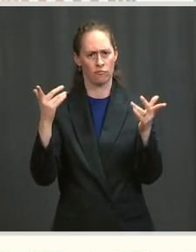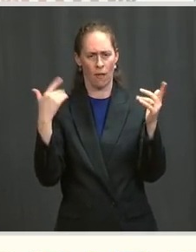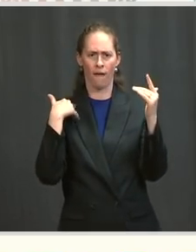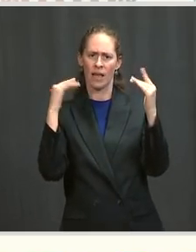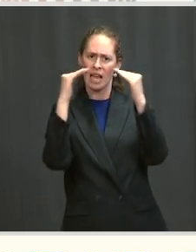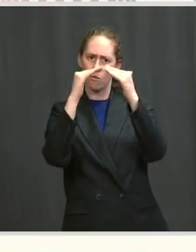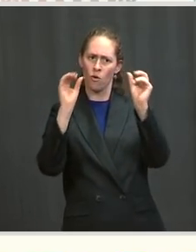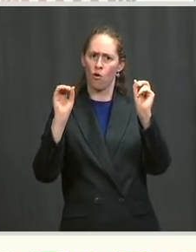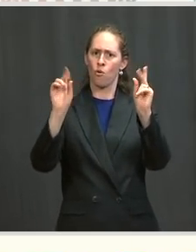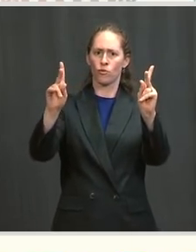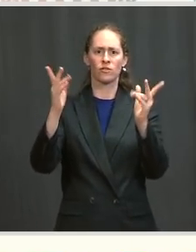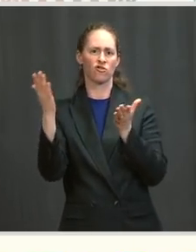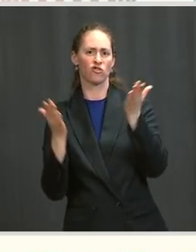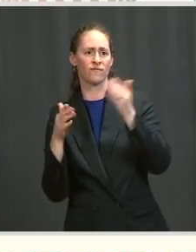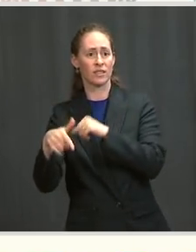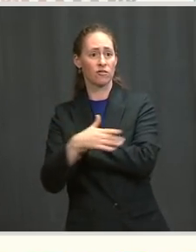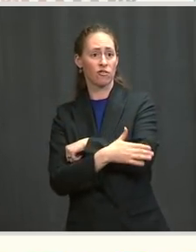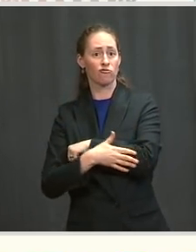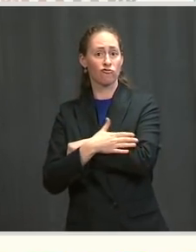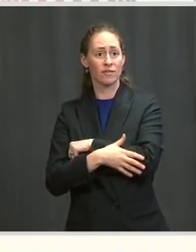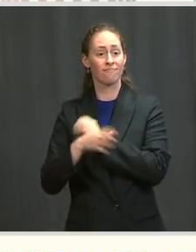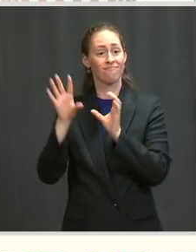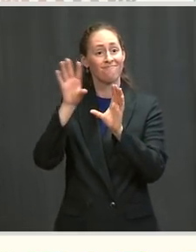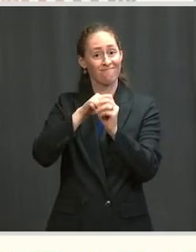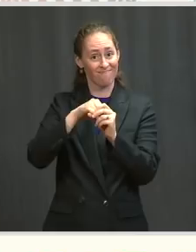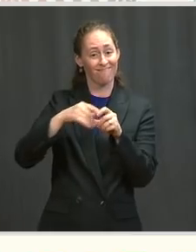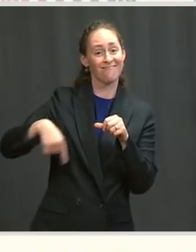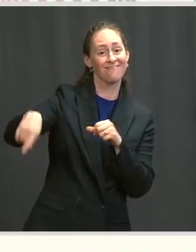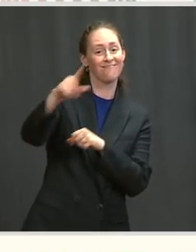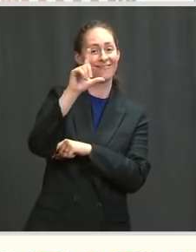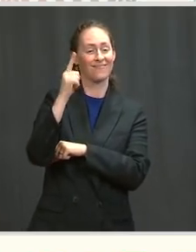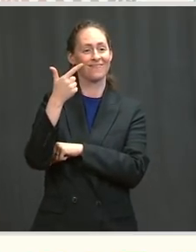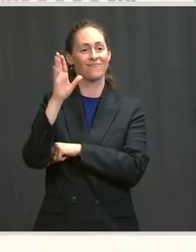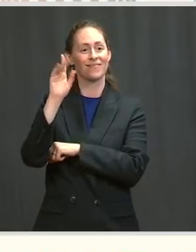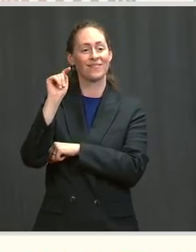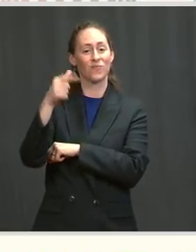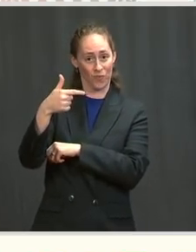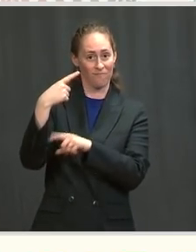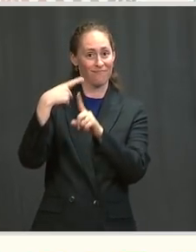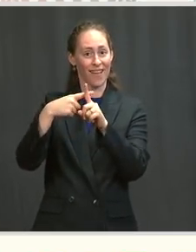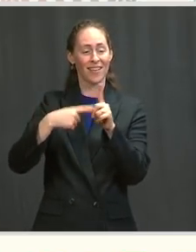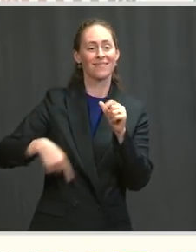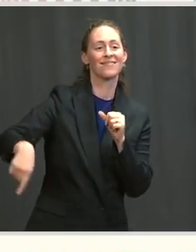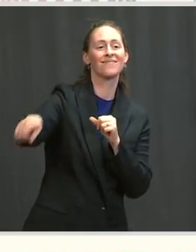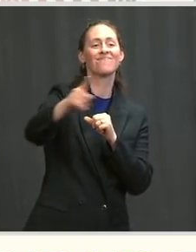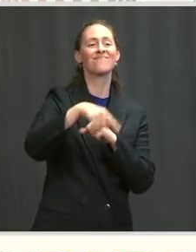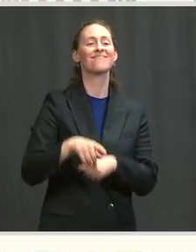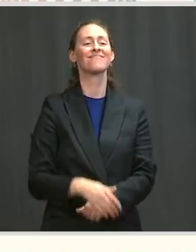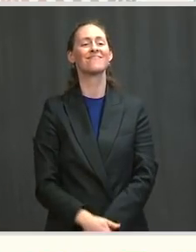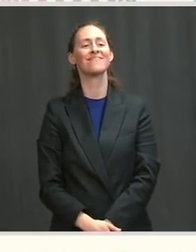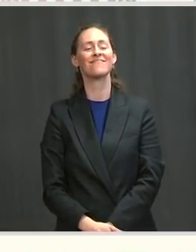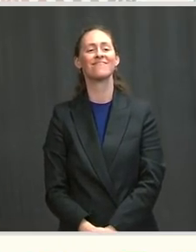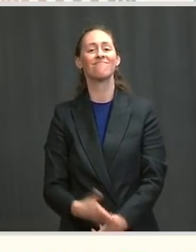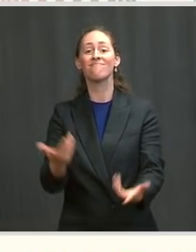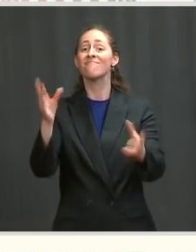including LGBTQ+ folks and all employees in underserved communities.